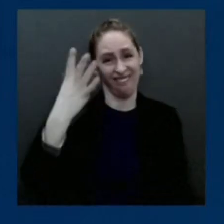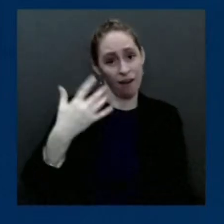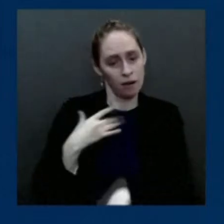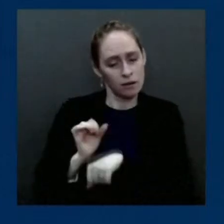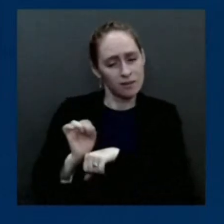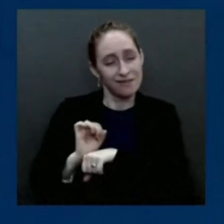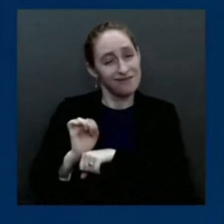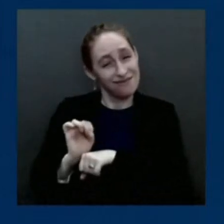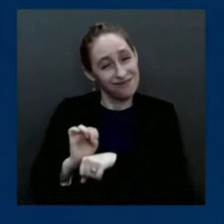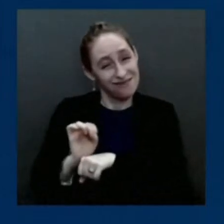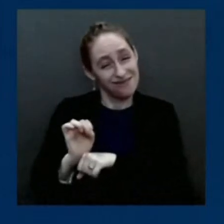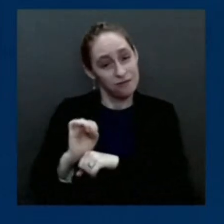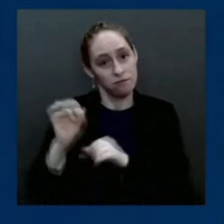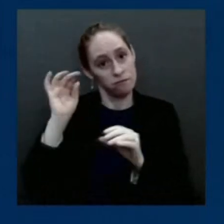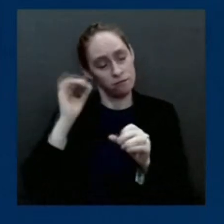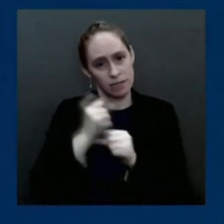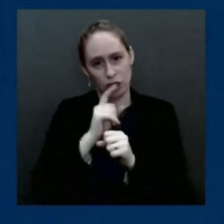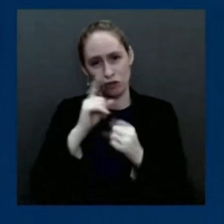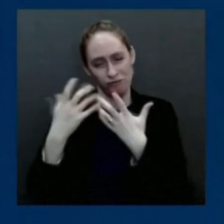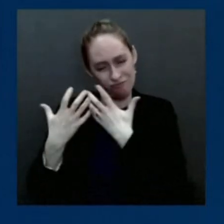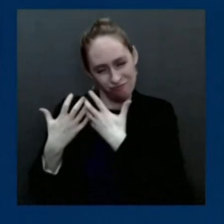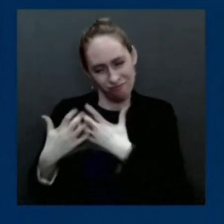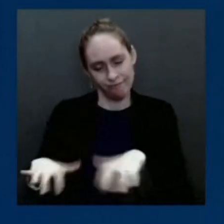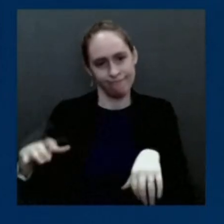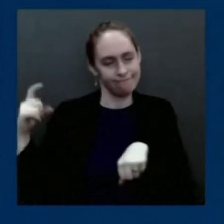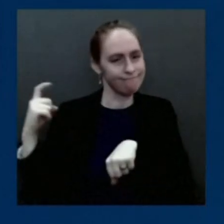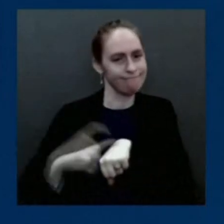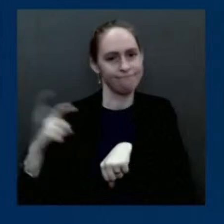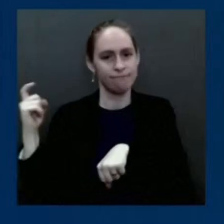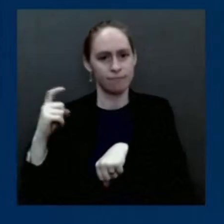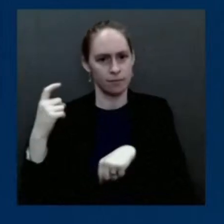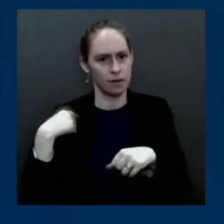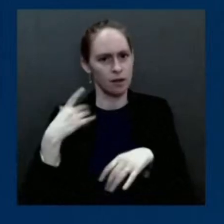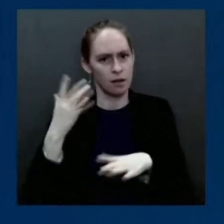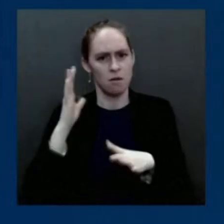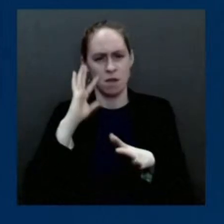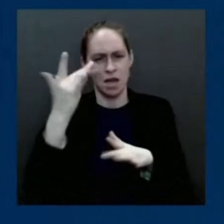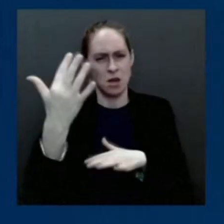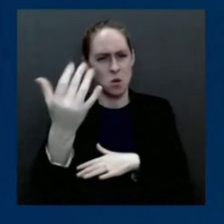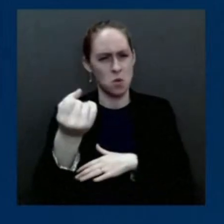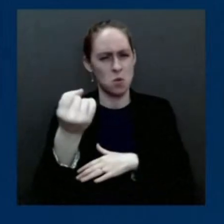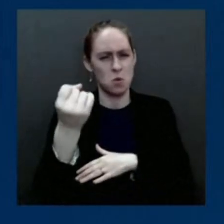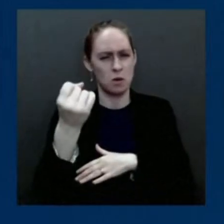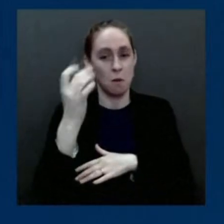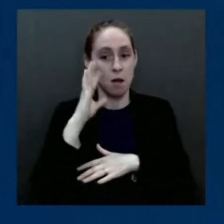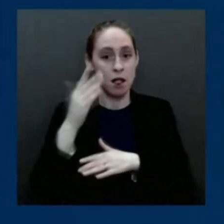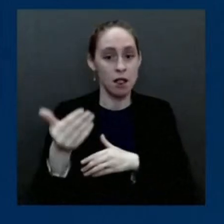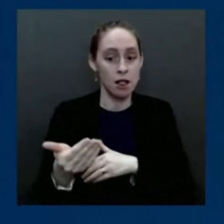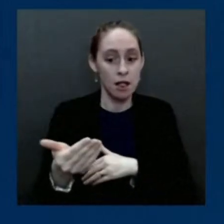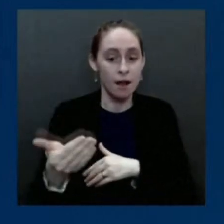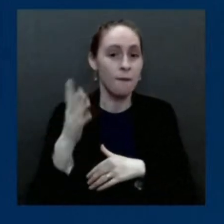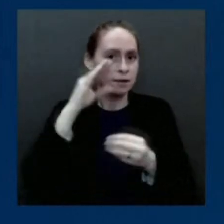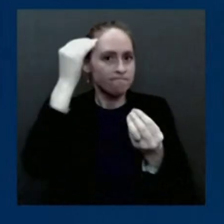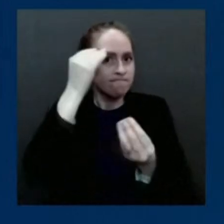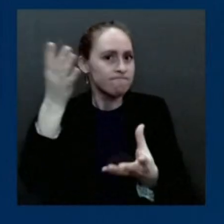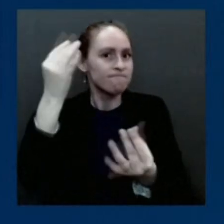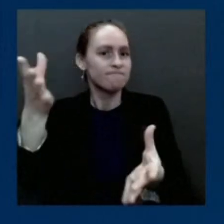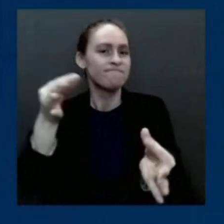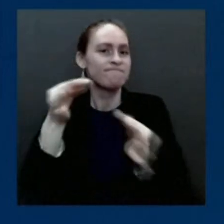CONCLUDES THE WEBSITE WHERE PEOPLE ARE ABLE TO ORDER TESTS FOR FREE AND WE'LL SHARE MORE DETAILS IN THE WES AHEAD,